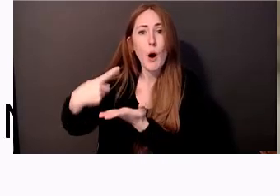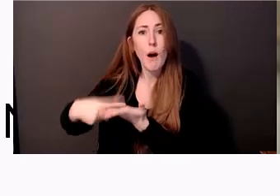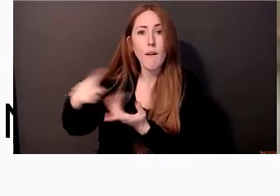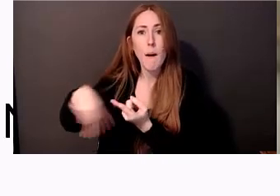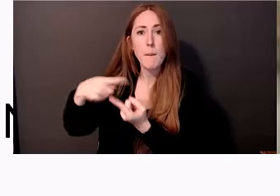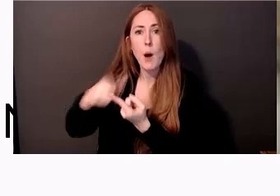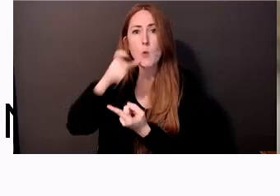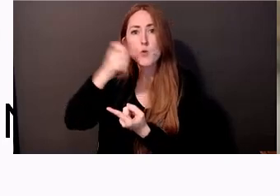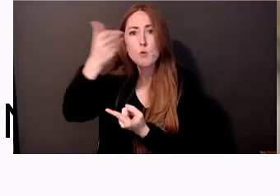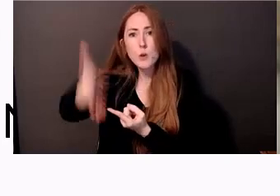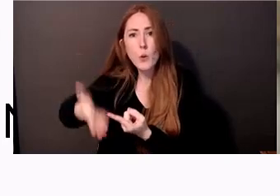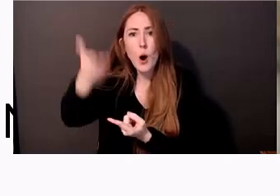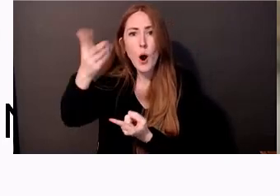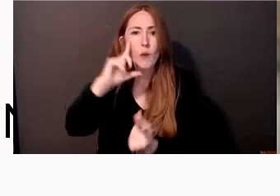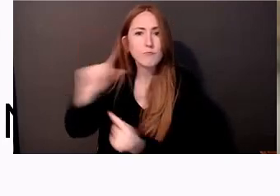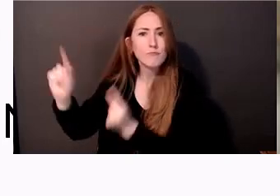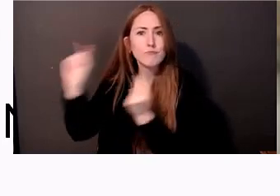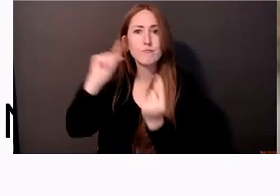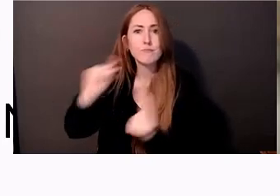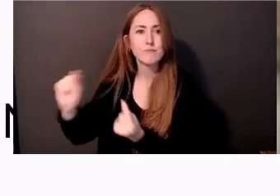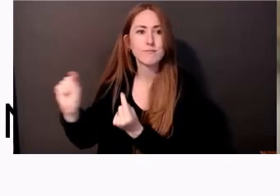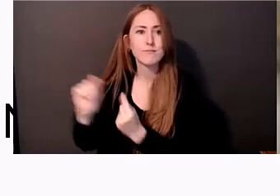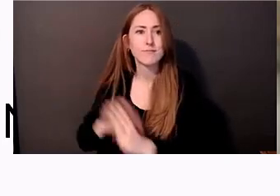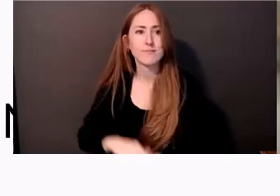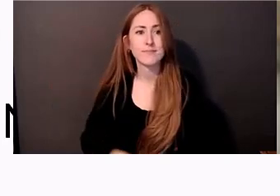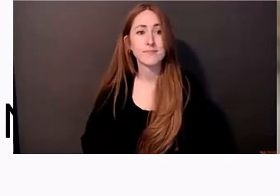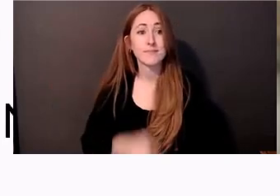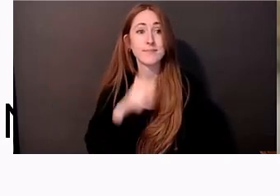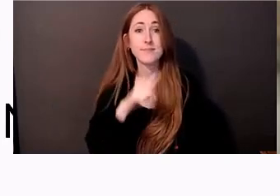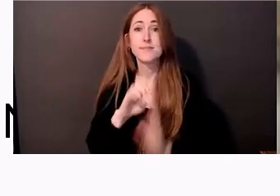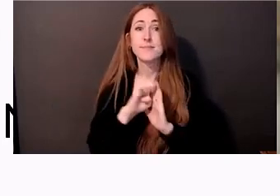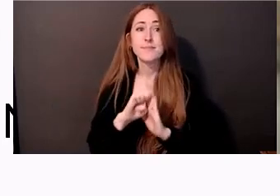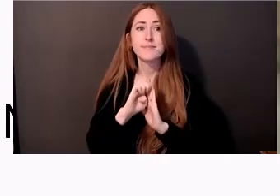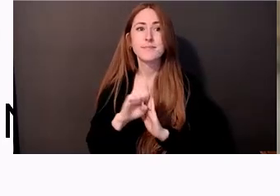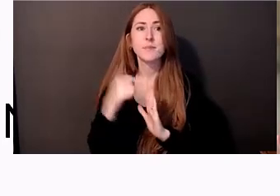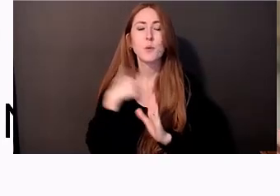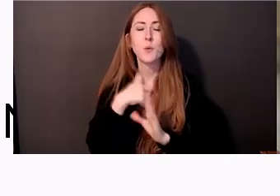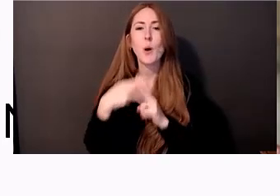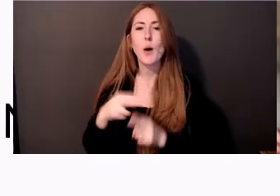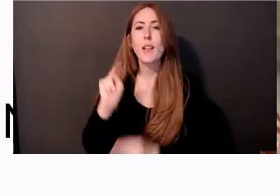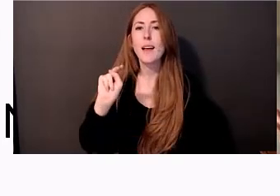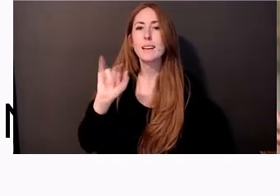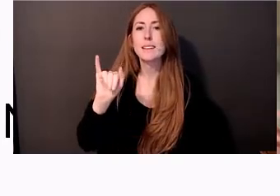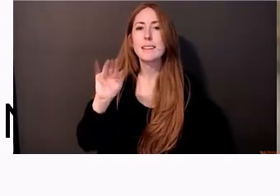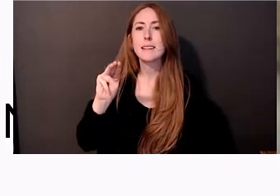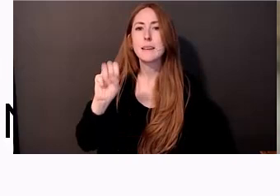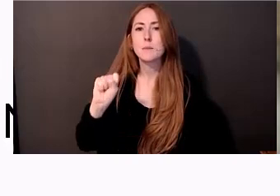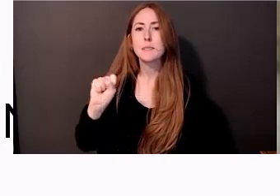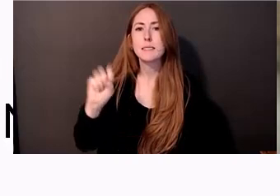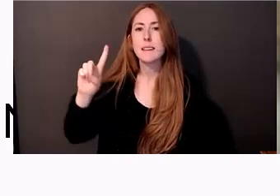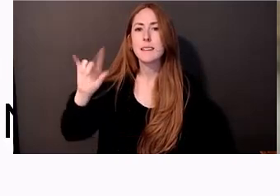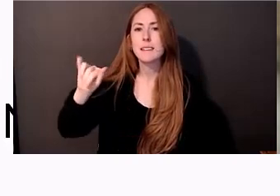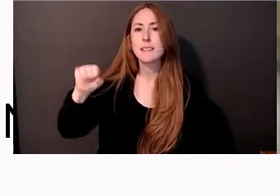This is an example of what we call the NIMS Dashboard where we actually put all the data that we're continuously